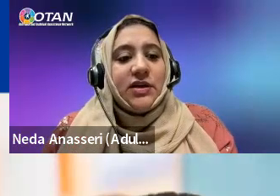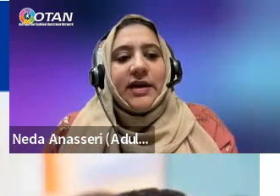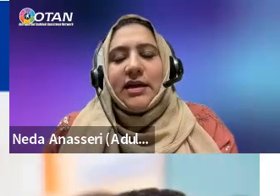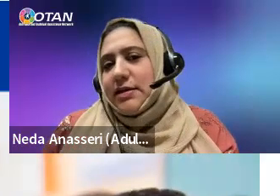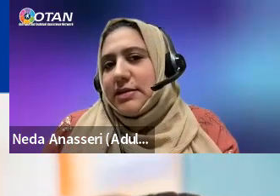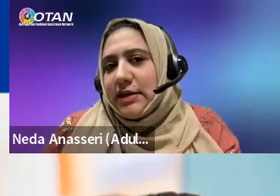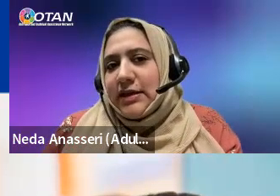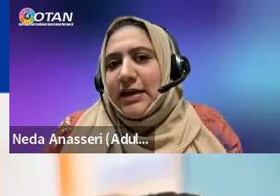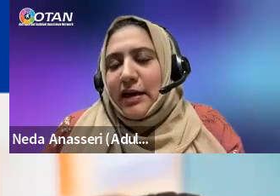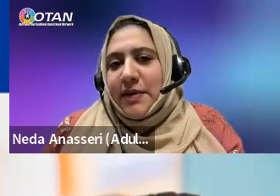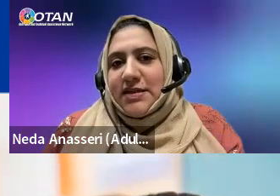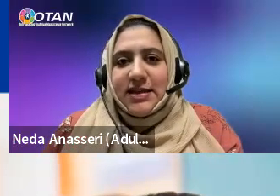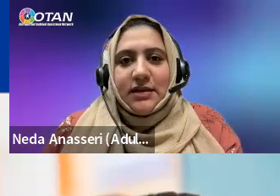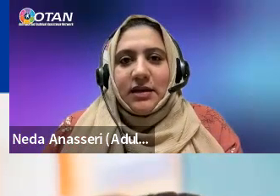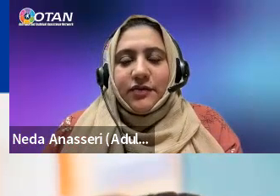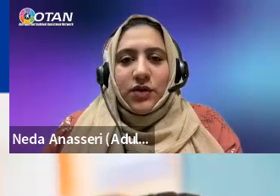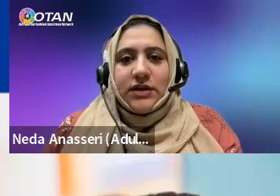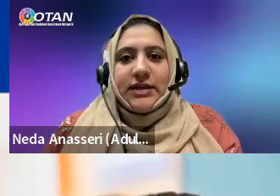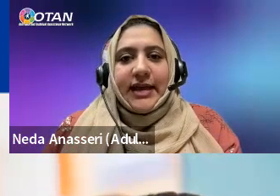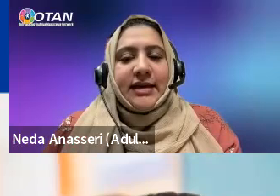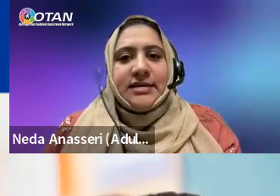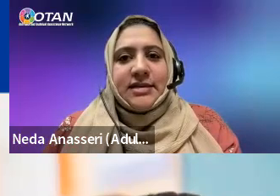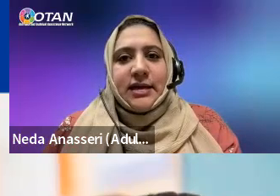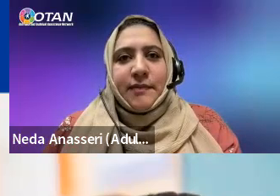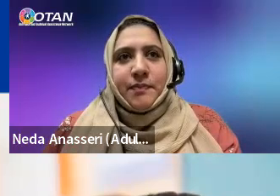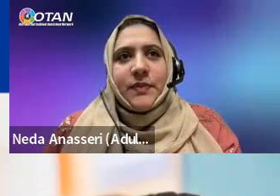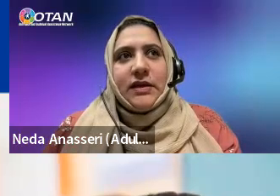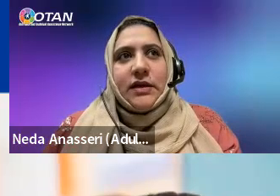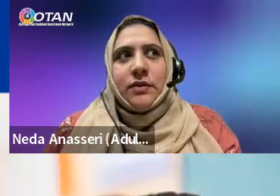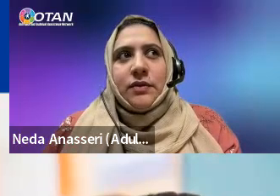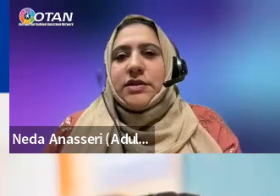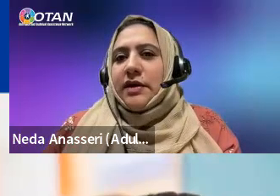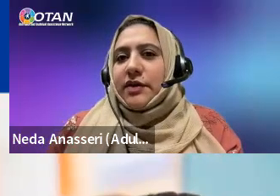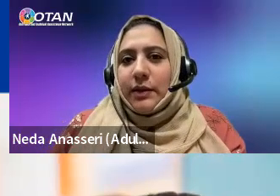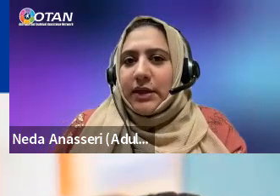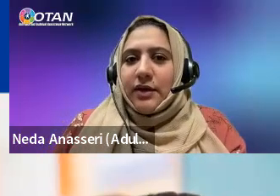You know it is it does take a lot of work, and you know there's a lot of equipment out